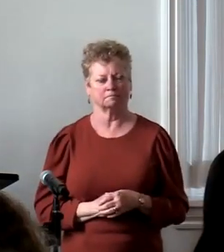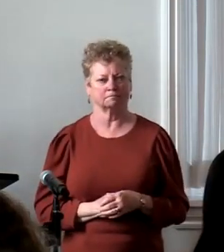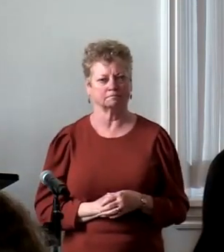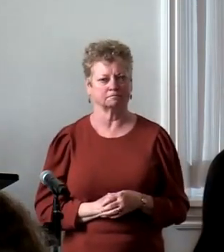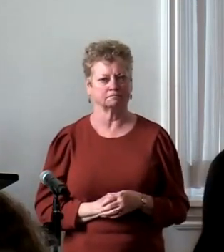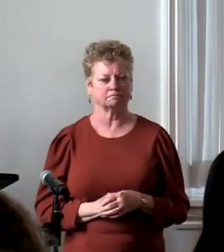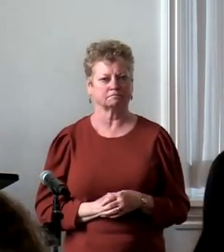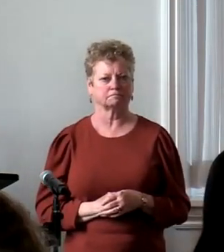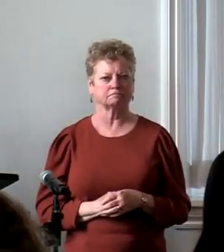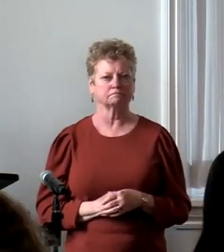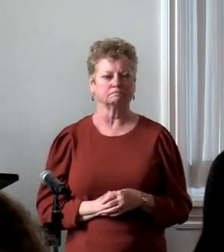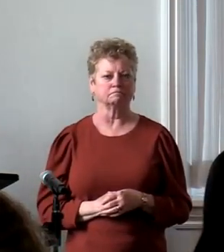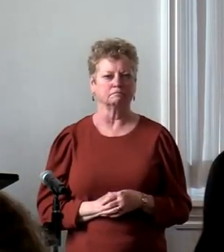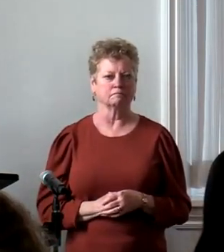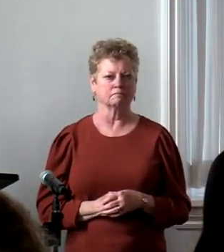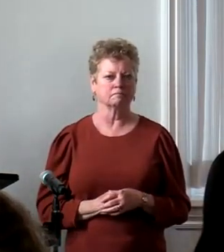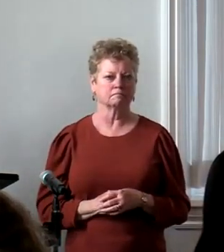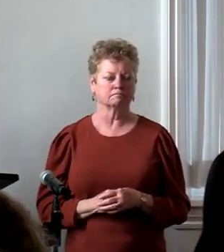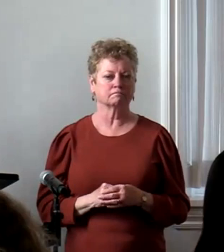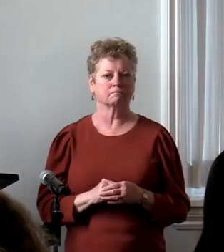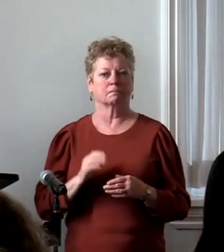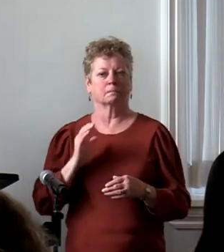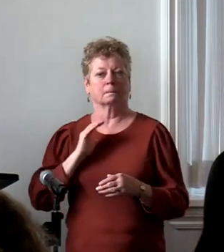To share a little bit about the work we have been doing as Dawn said,